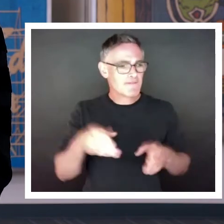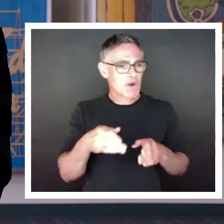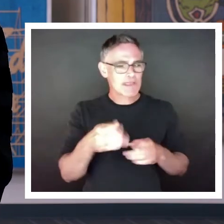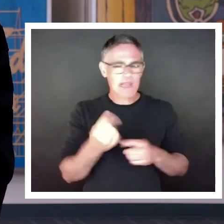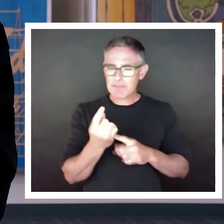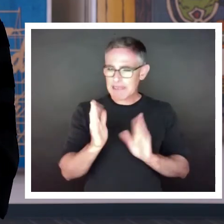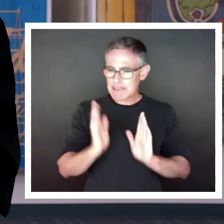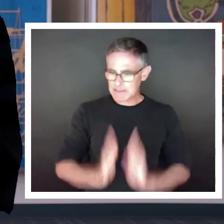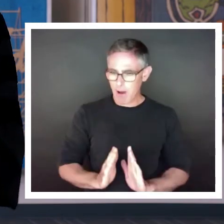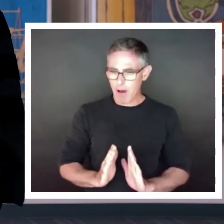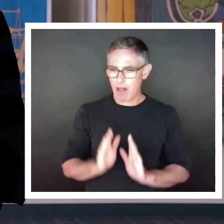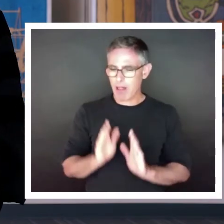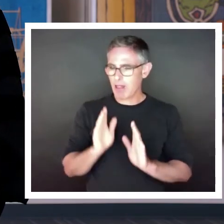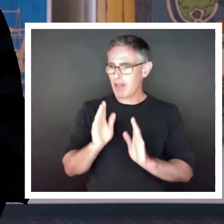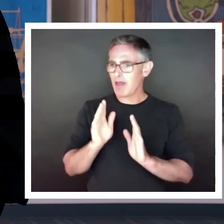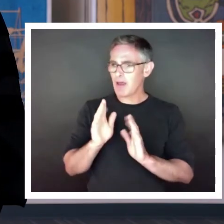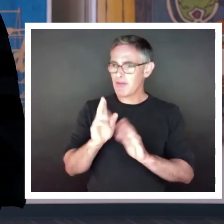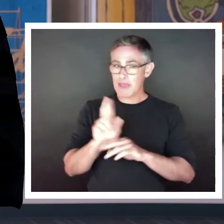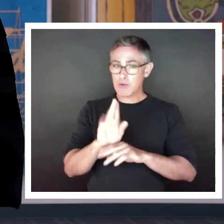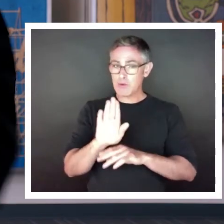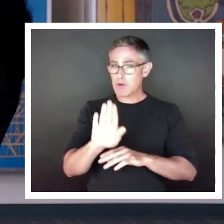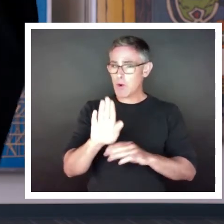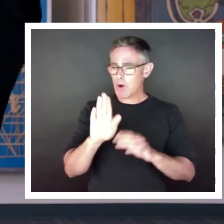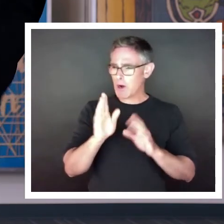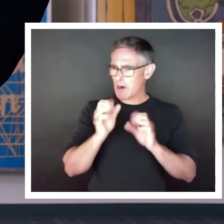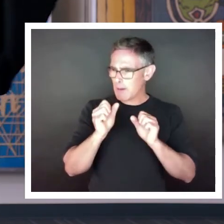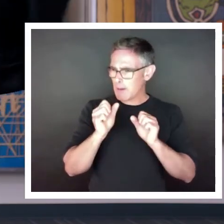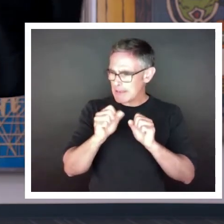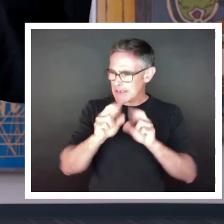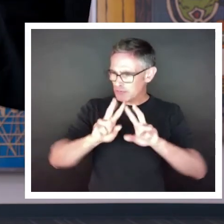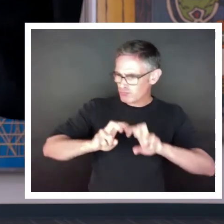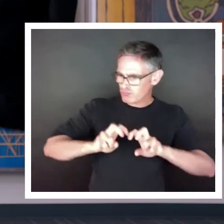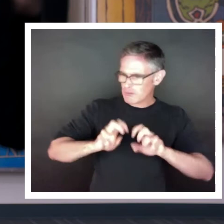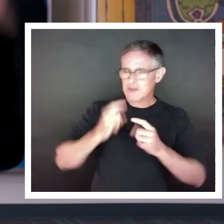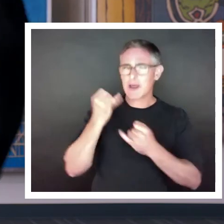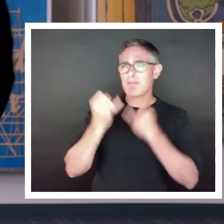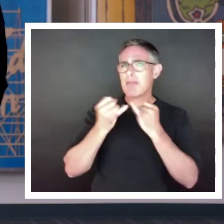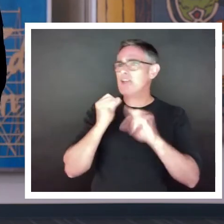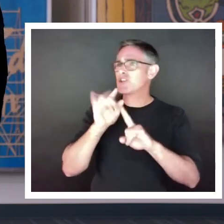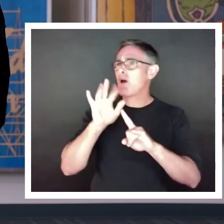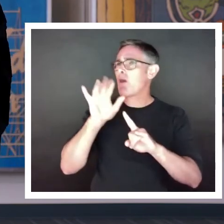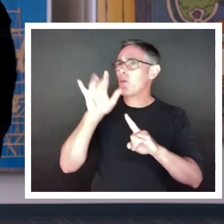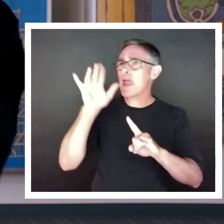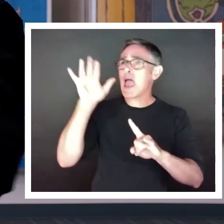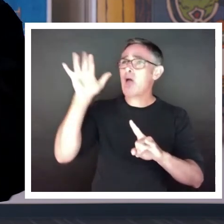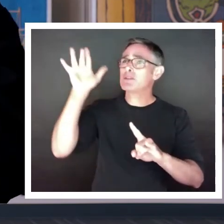and then use your acuity to imagine all the way to the stars and then back to that small thing.